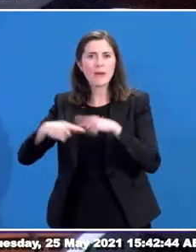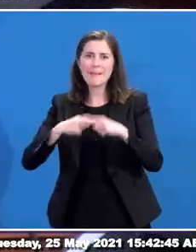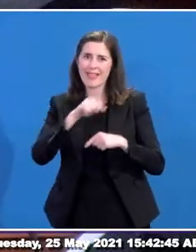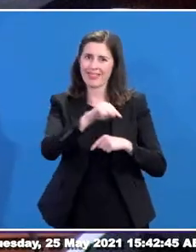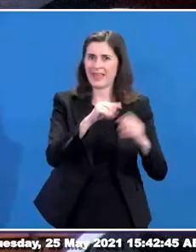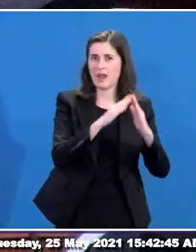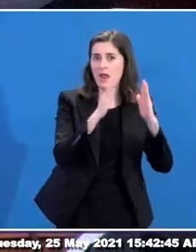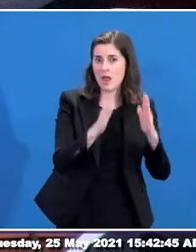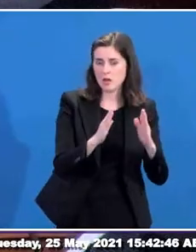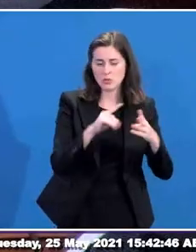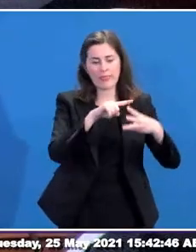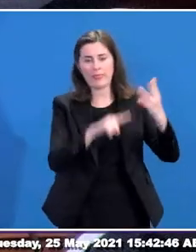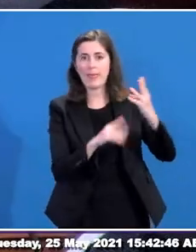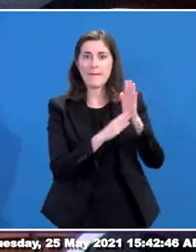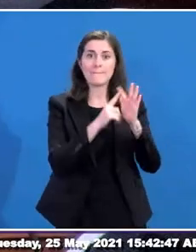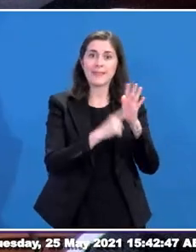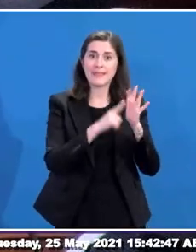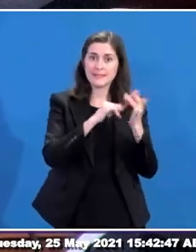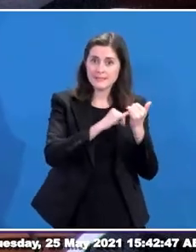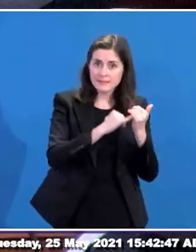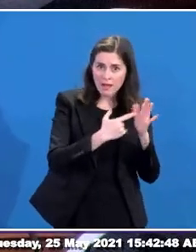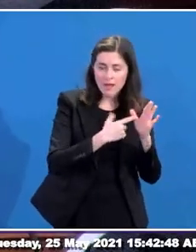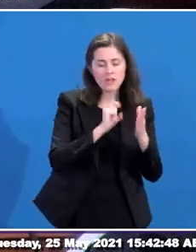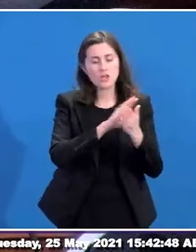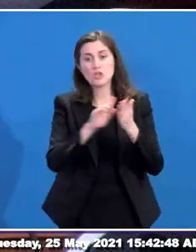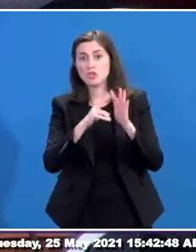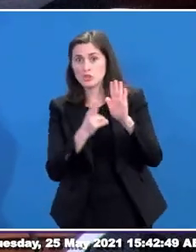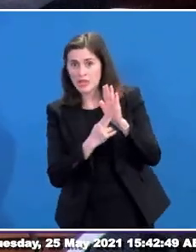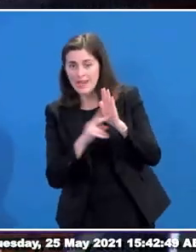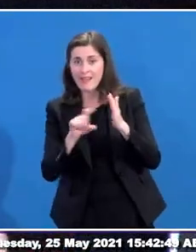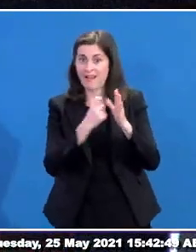Melissa, Chen and Carl; is that right? That's correct.